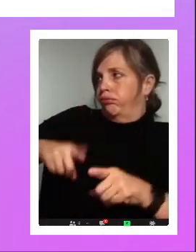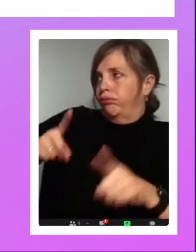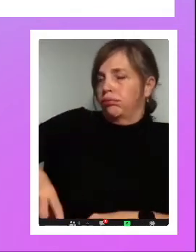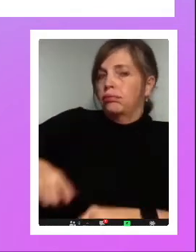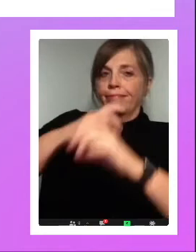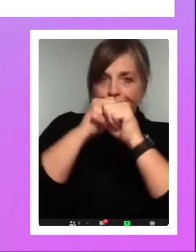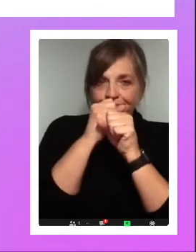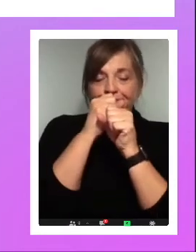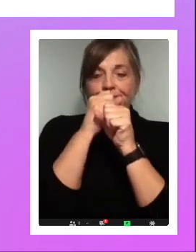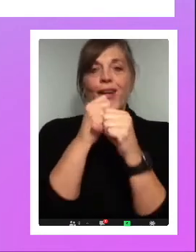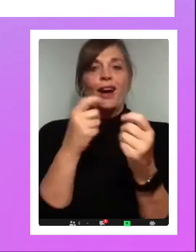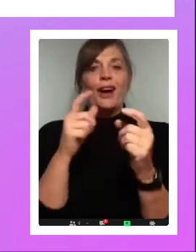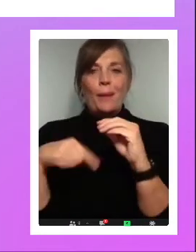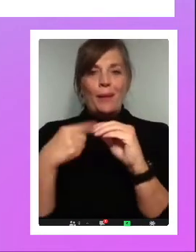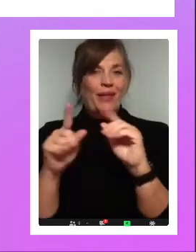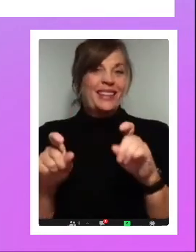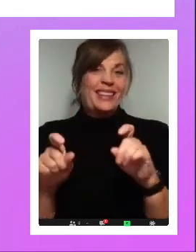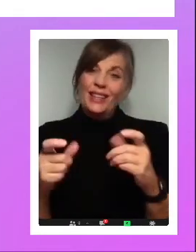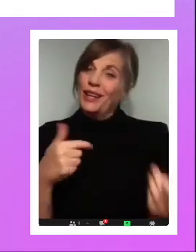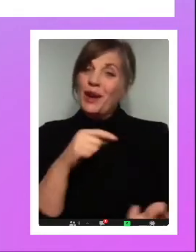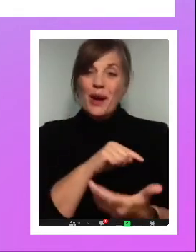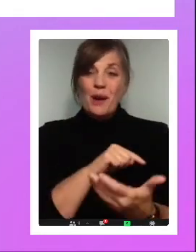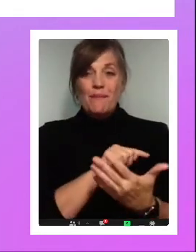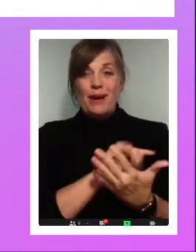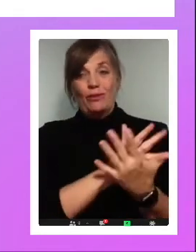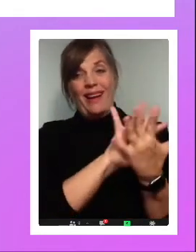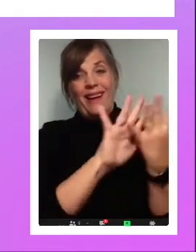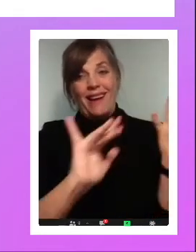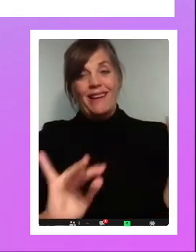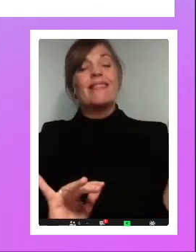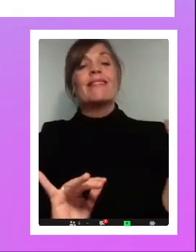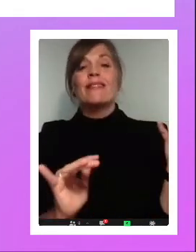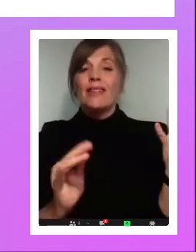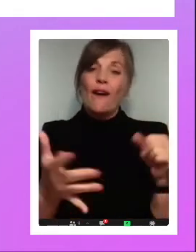but that's the best way to get a full scope of testing.